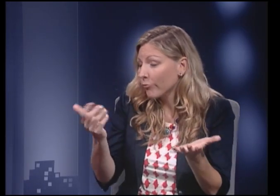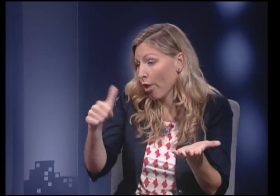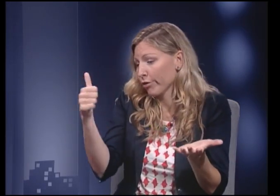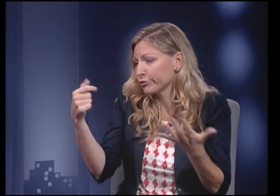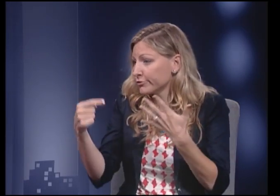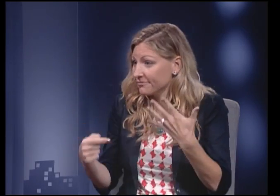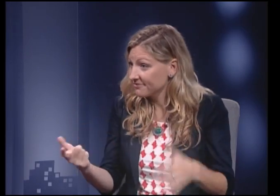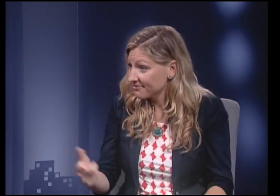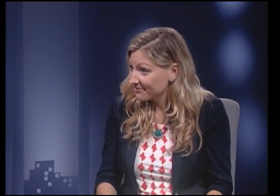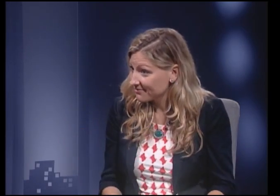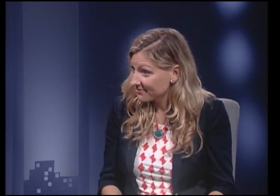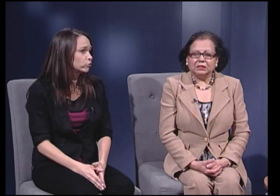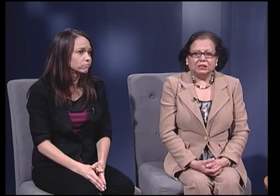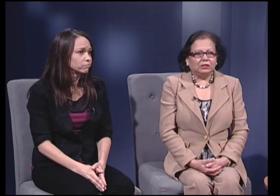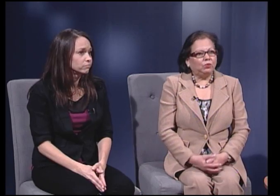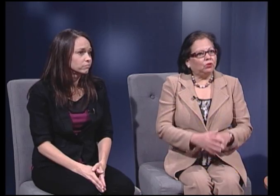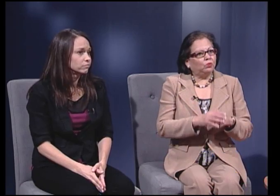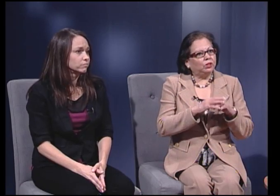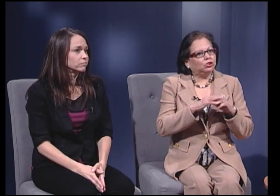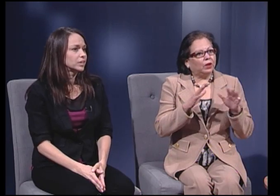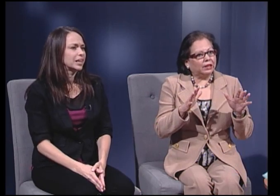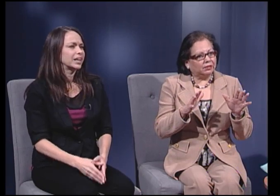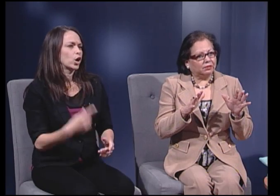Republicans, Independent, other? See, we don't track that.